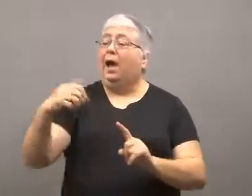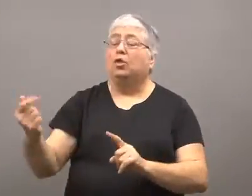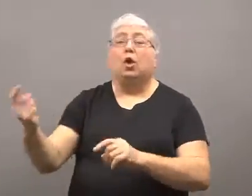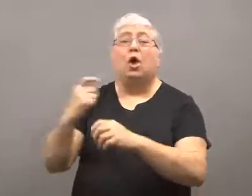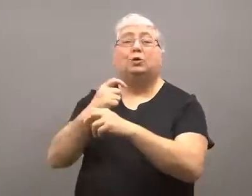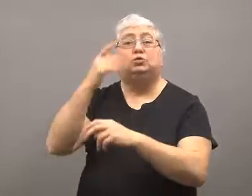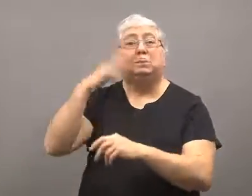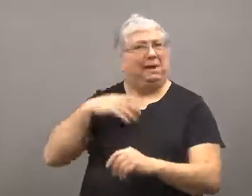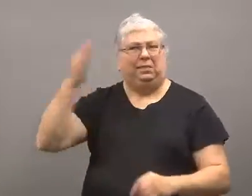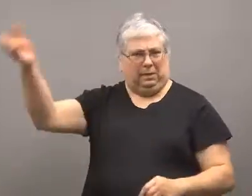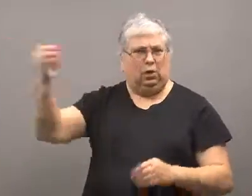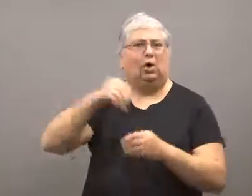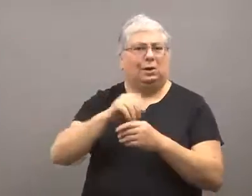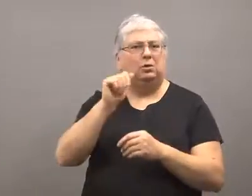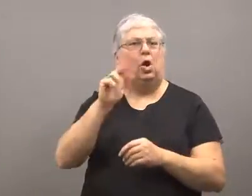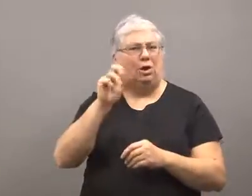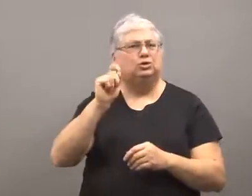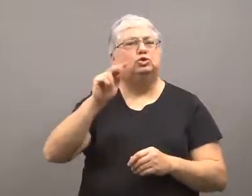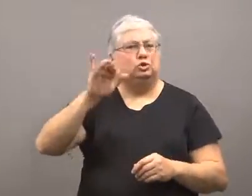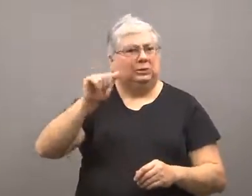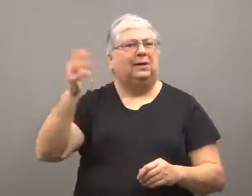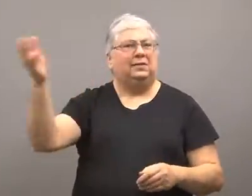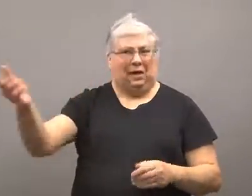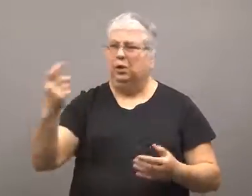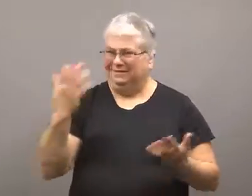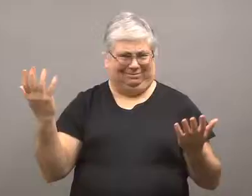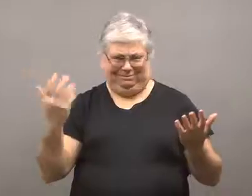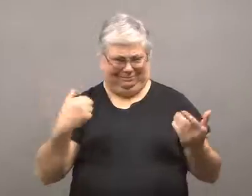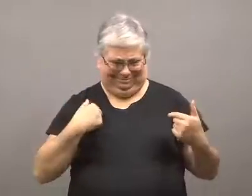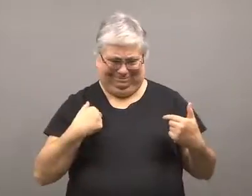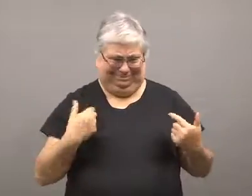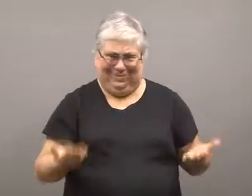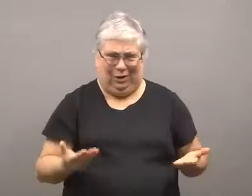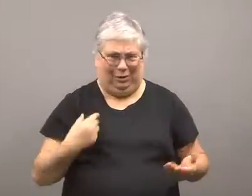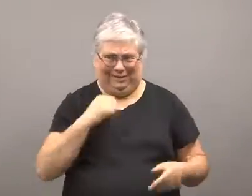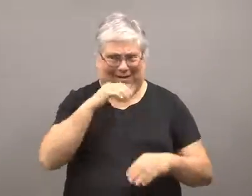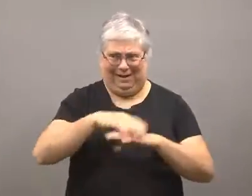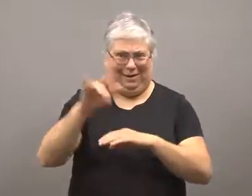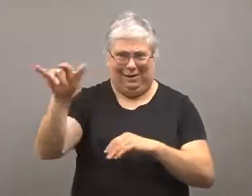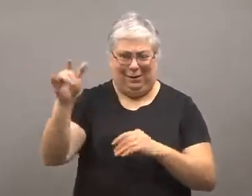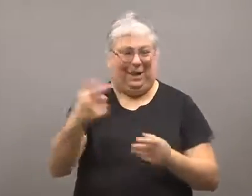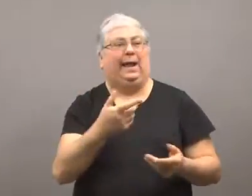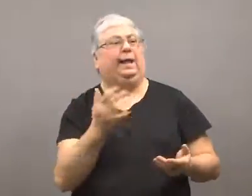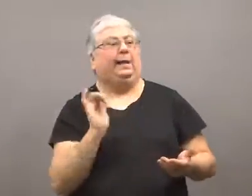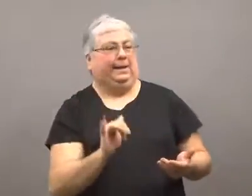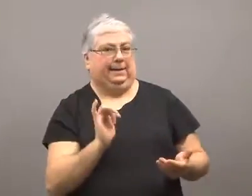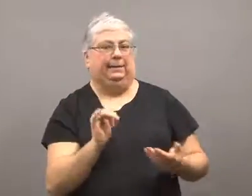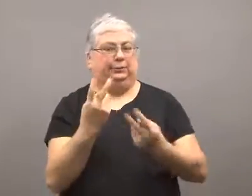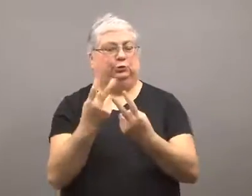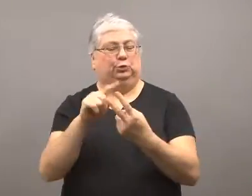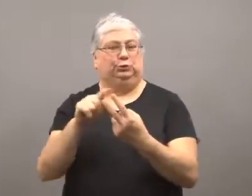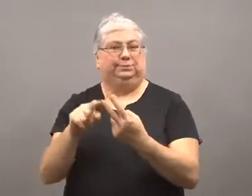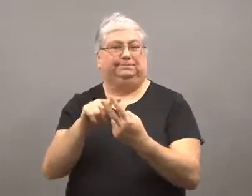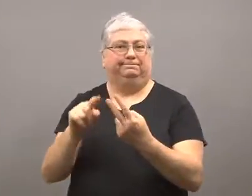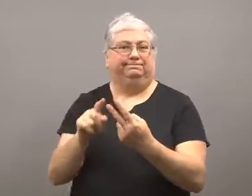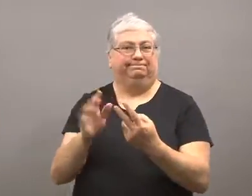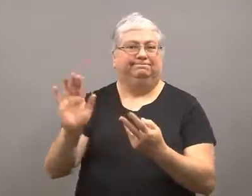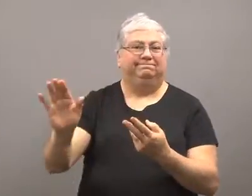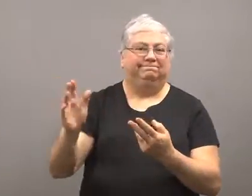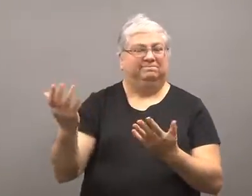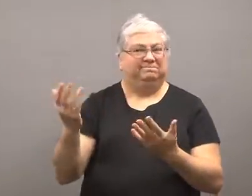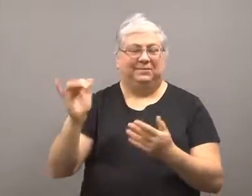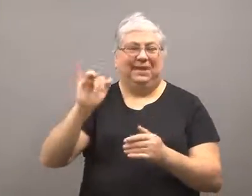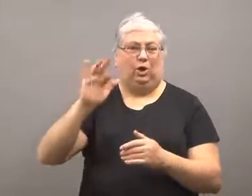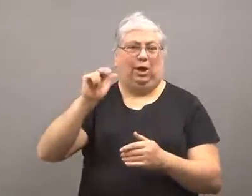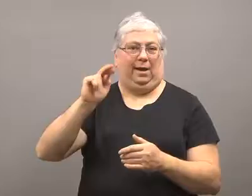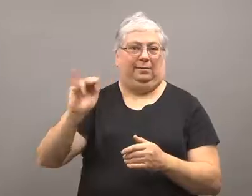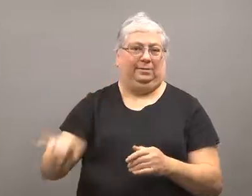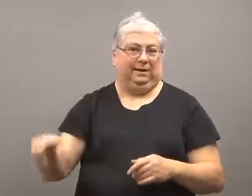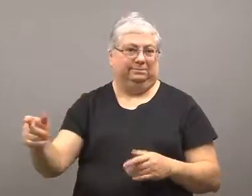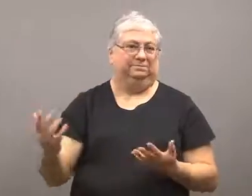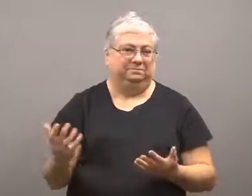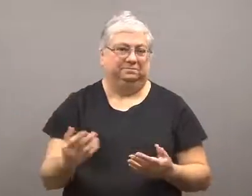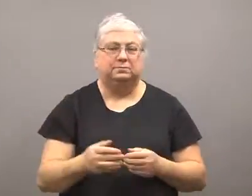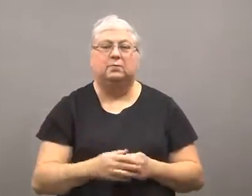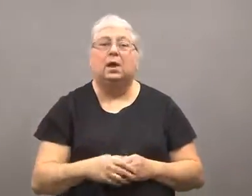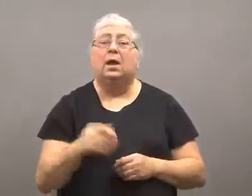The same happened with the Austrian who was in Austria.